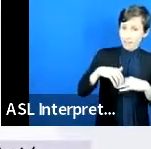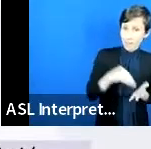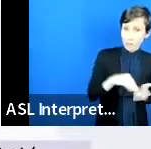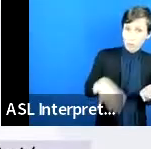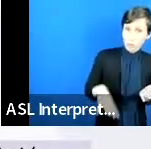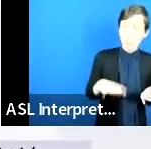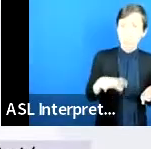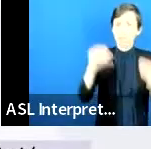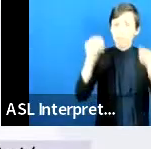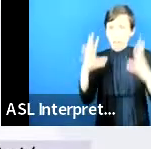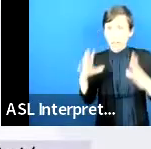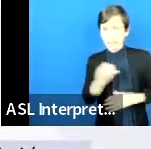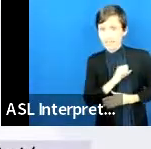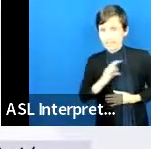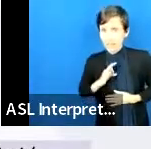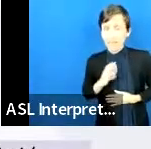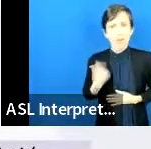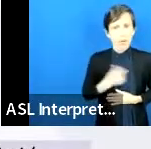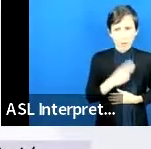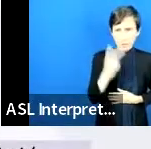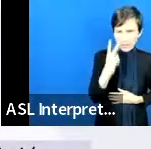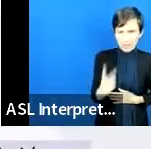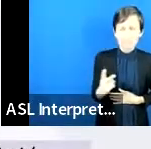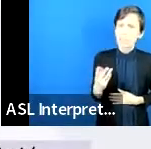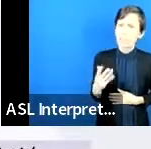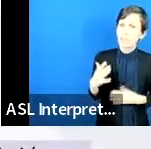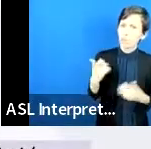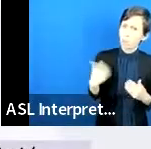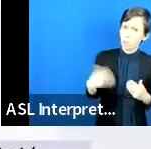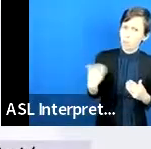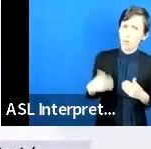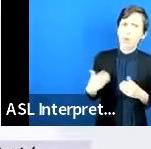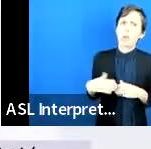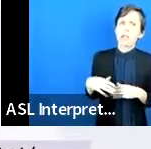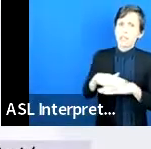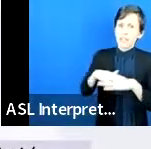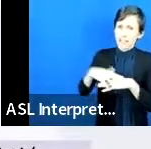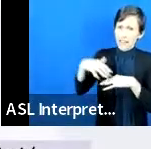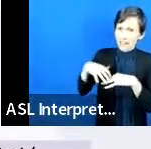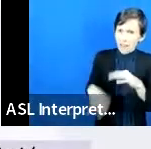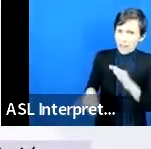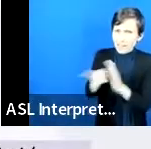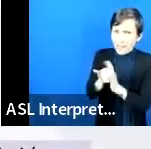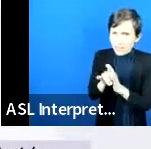and staff, we see a much greater proportion of native identified Native American identified individuals